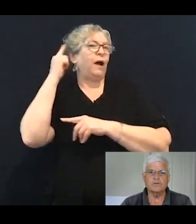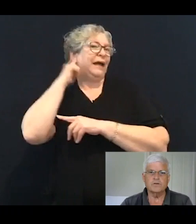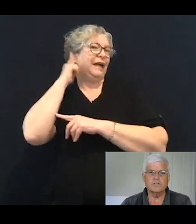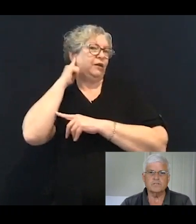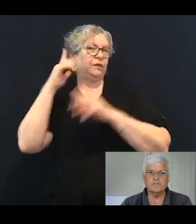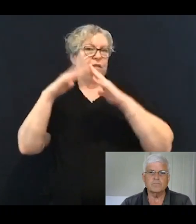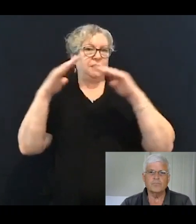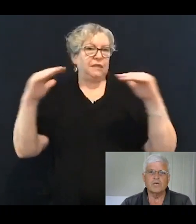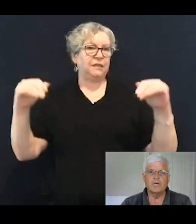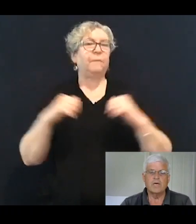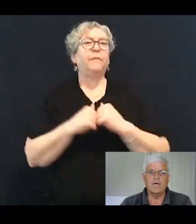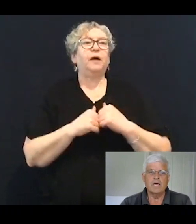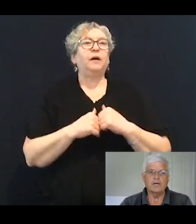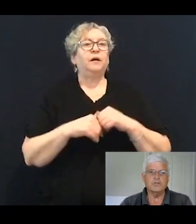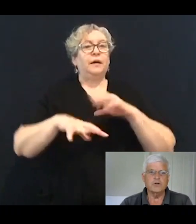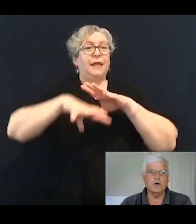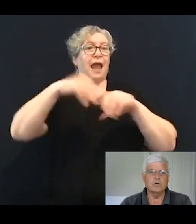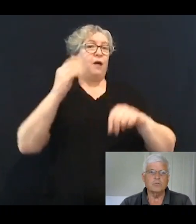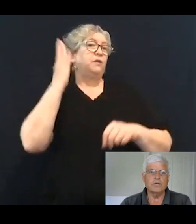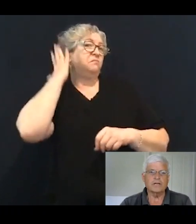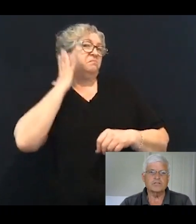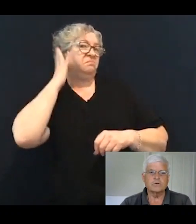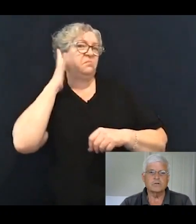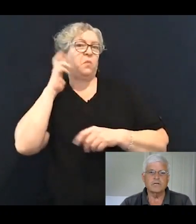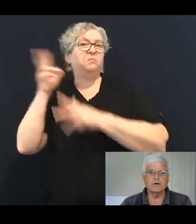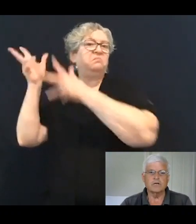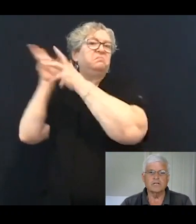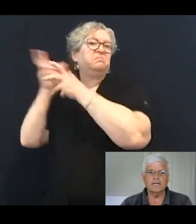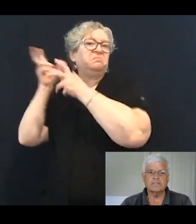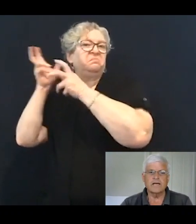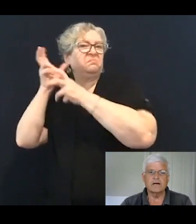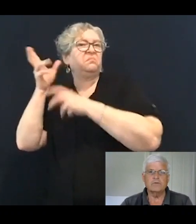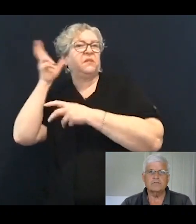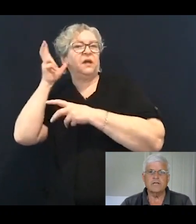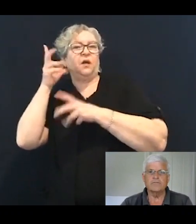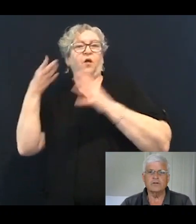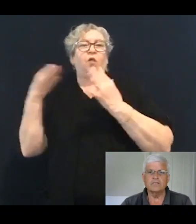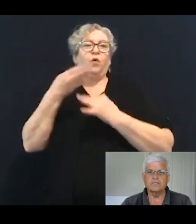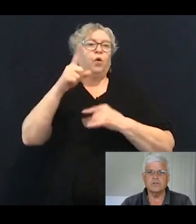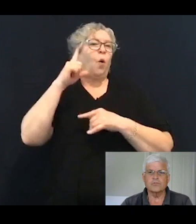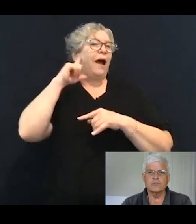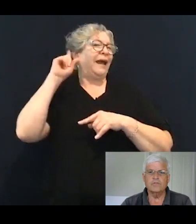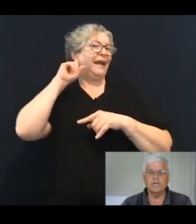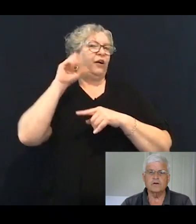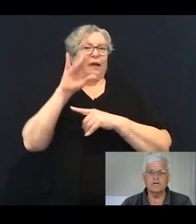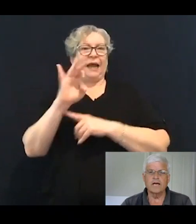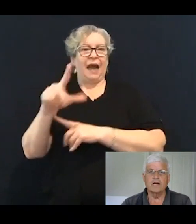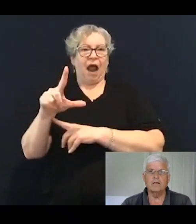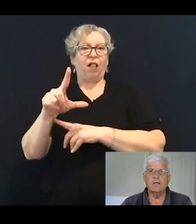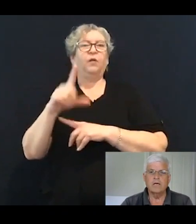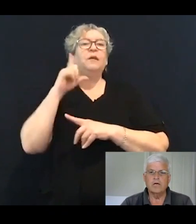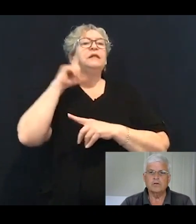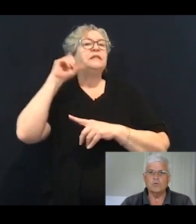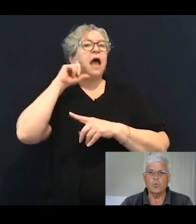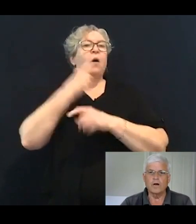As you know, the external ear collect sounds and funnels it through the ear canal to where the sound makes